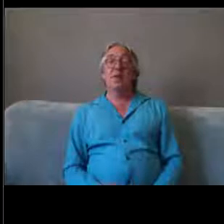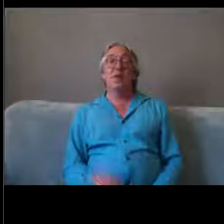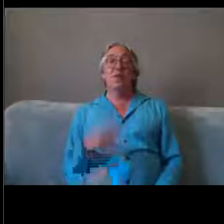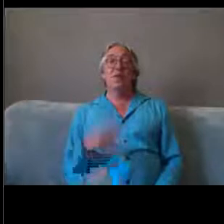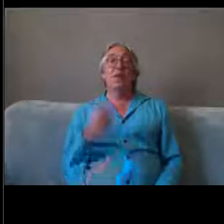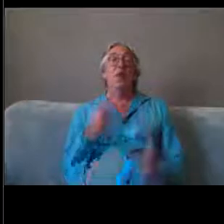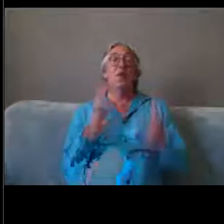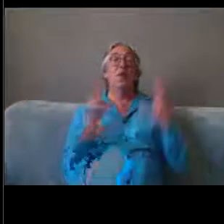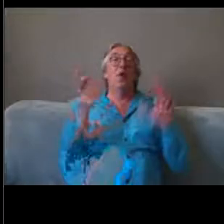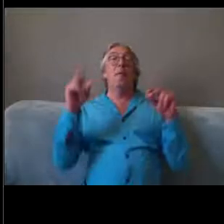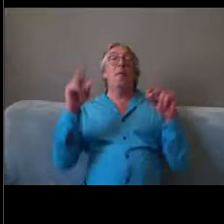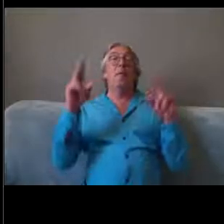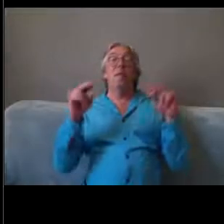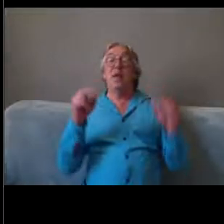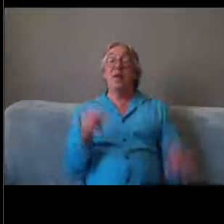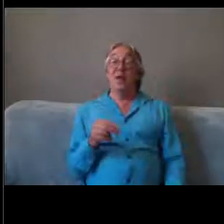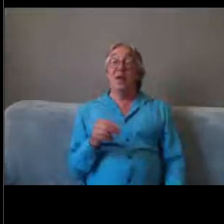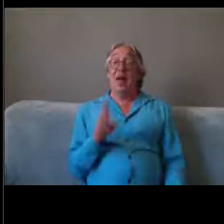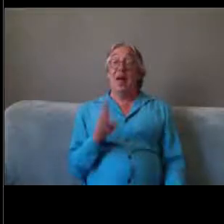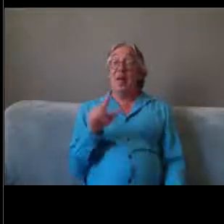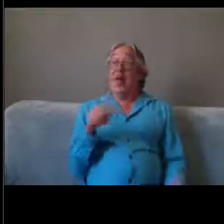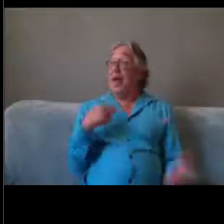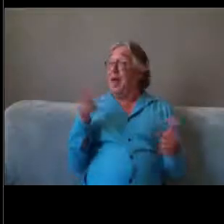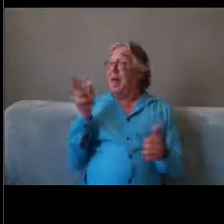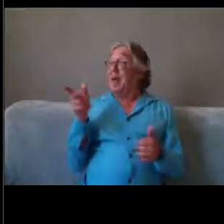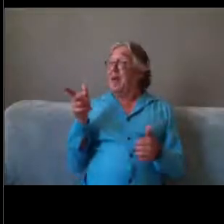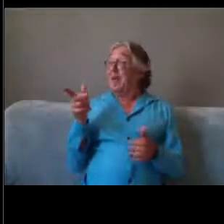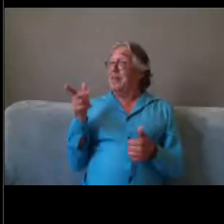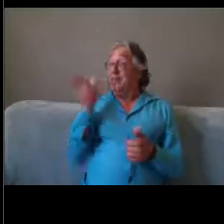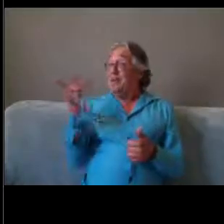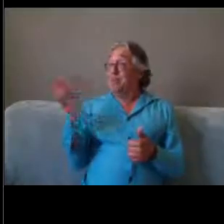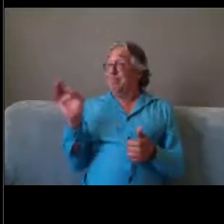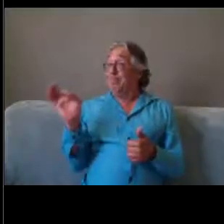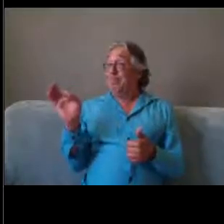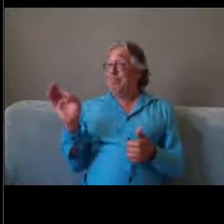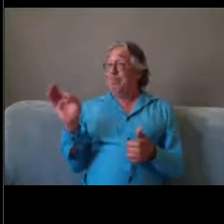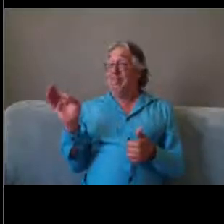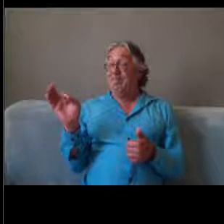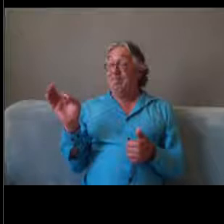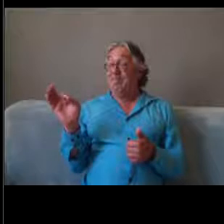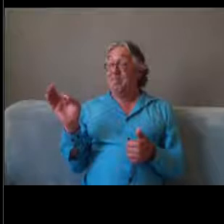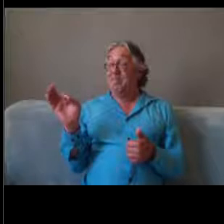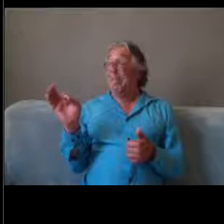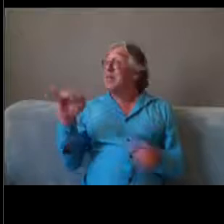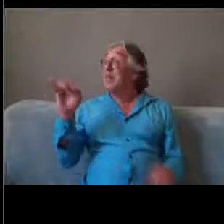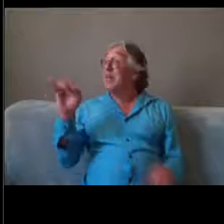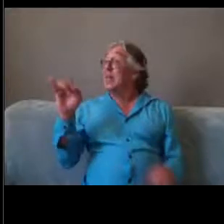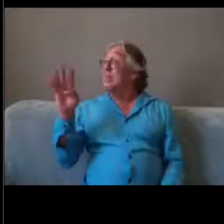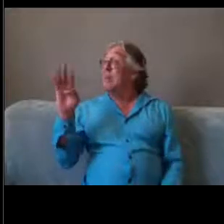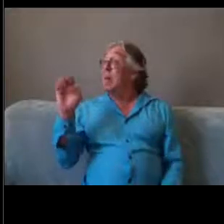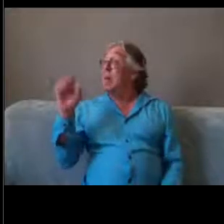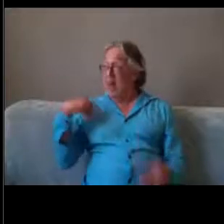In terms of structure, these projects are similar to the ones described under key action one.